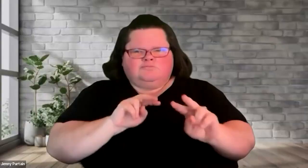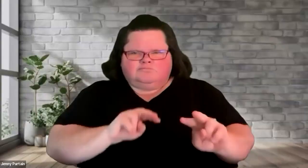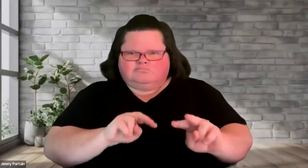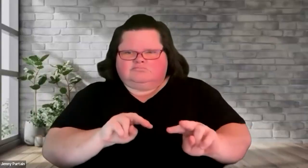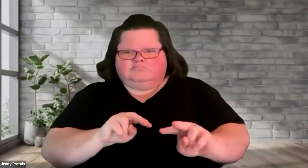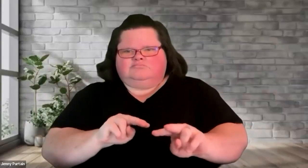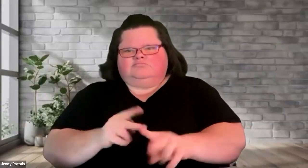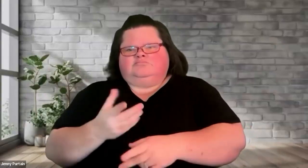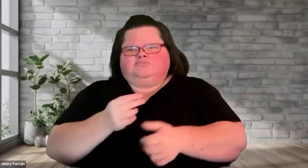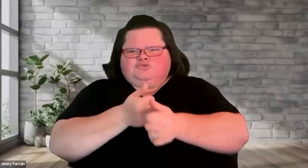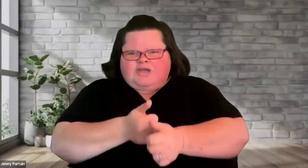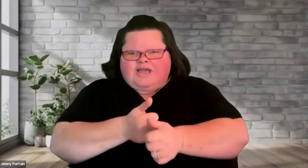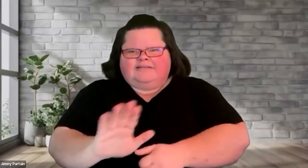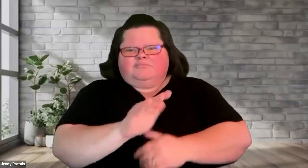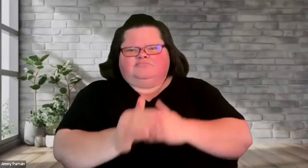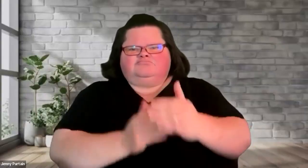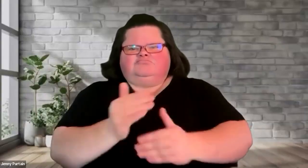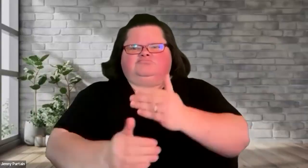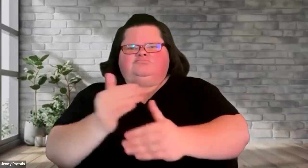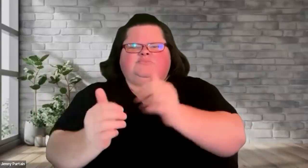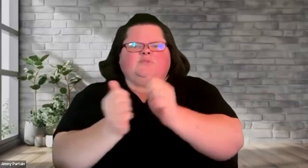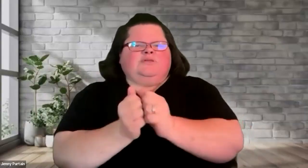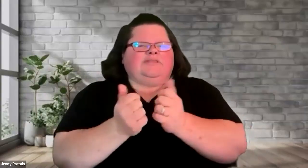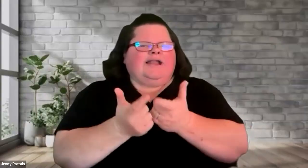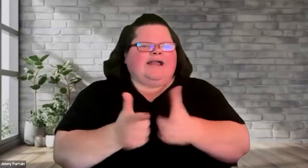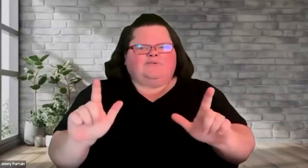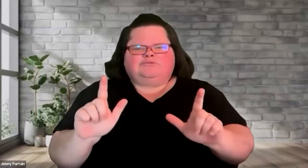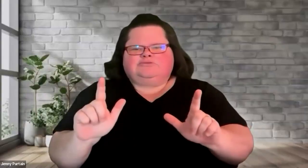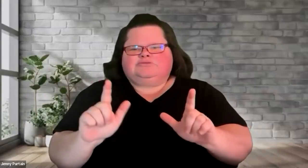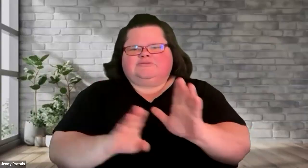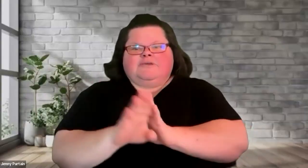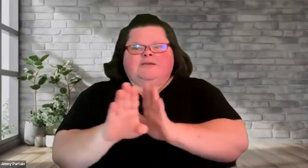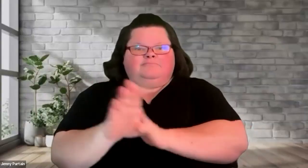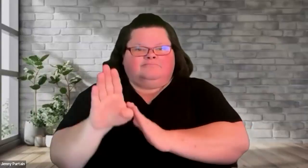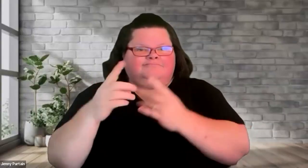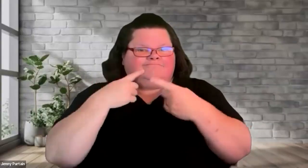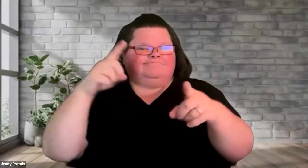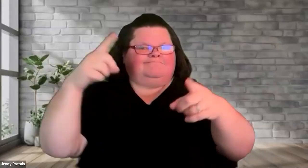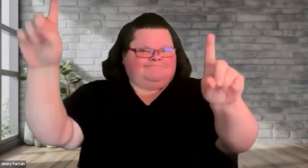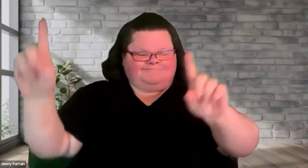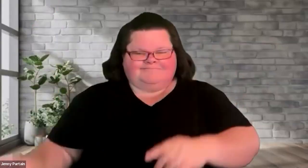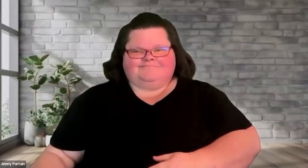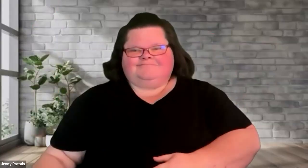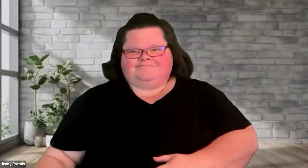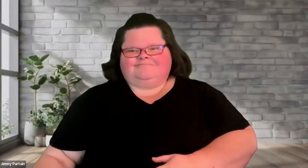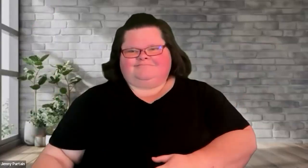will be used to monitor and track their progress on their specific language development milestones.